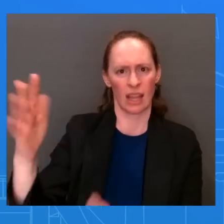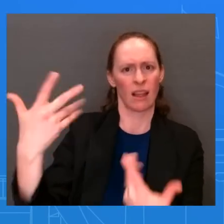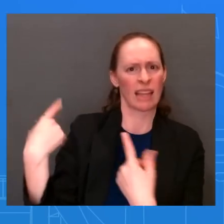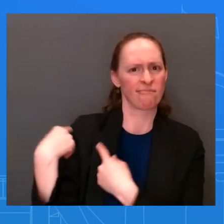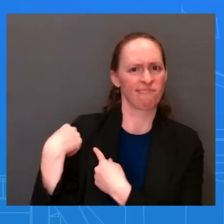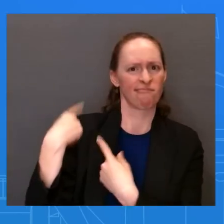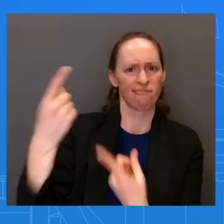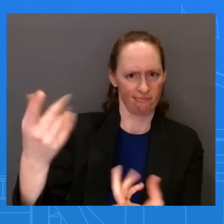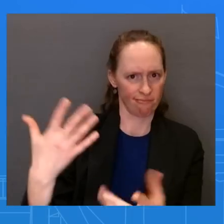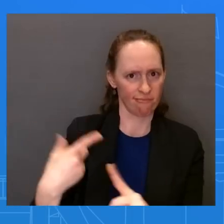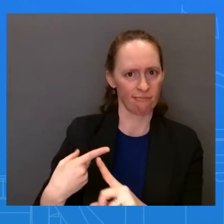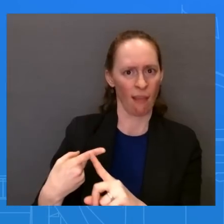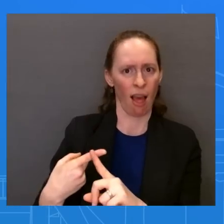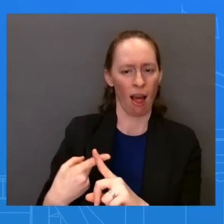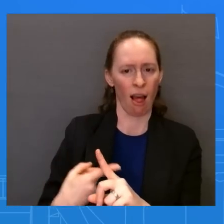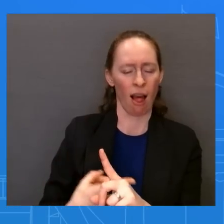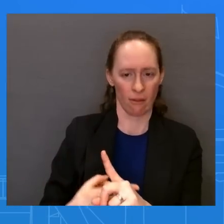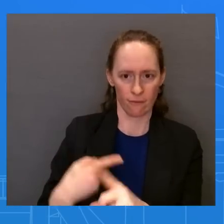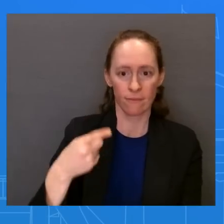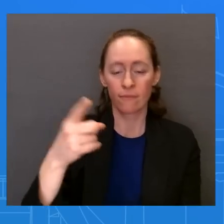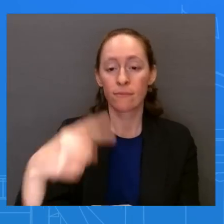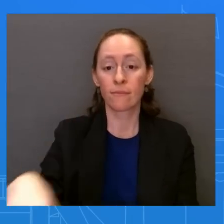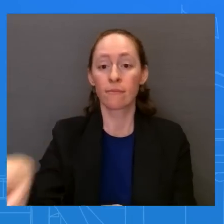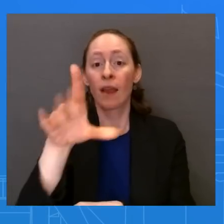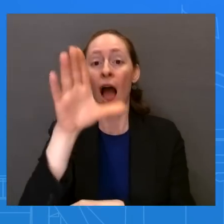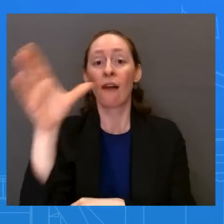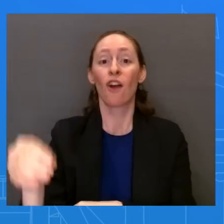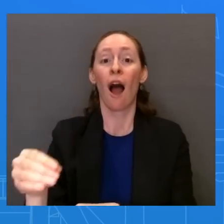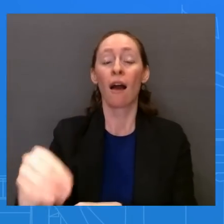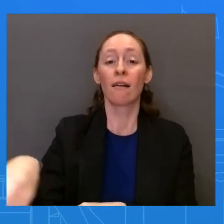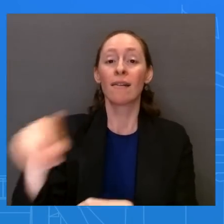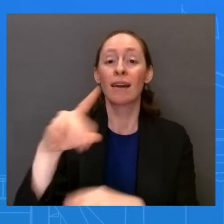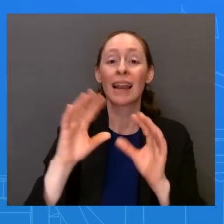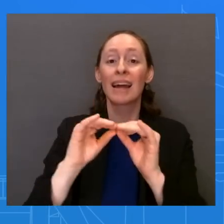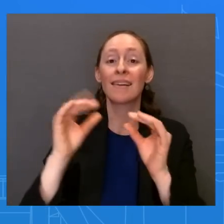And I would like you to give us an update what have been done